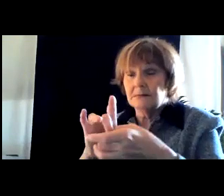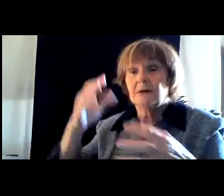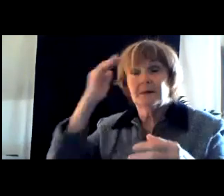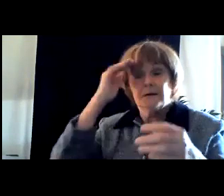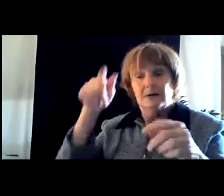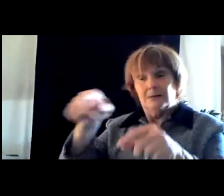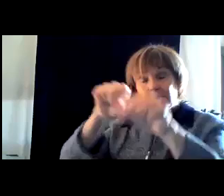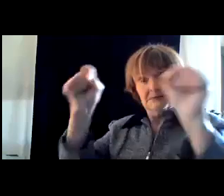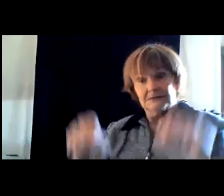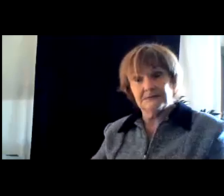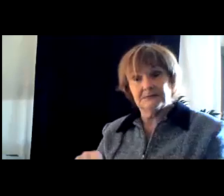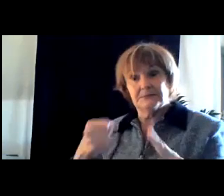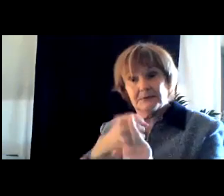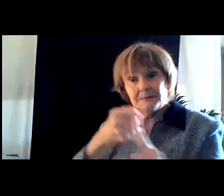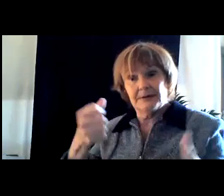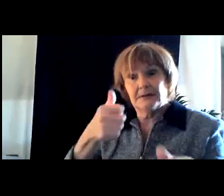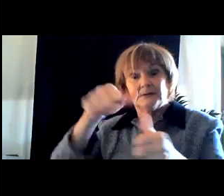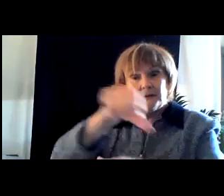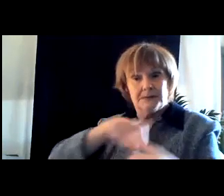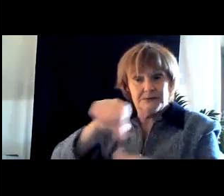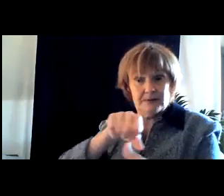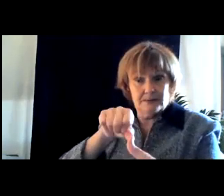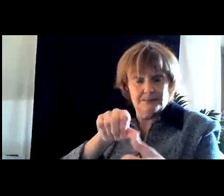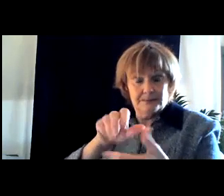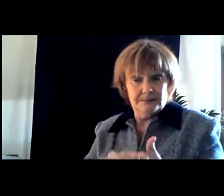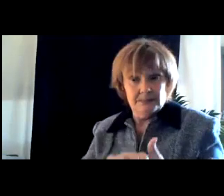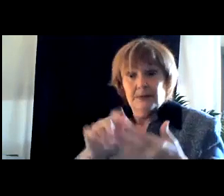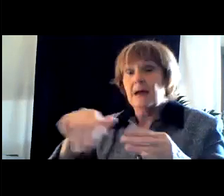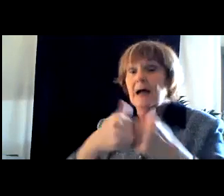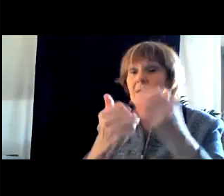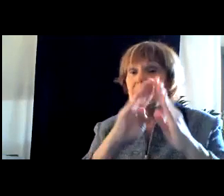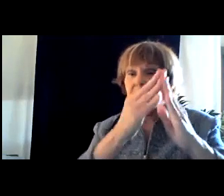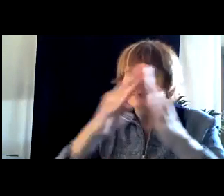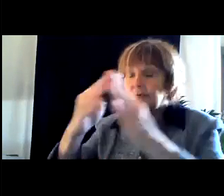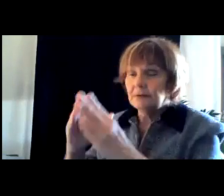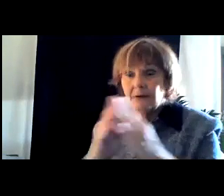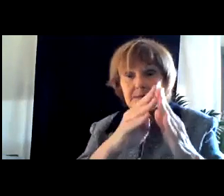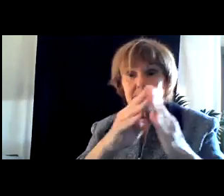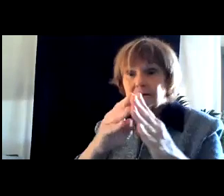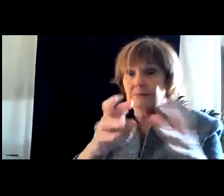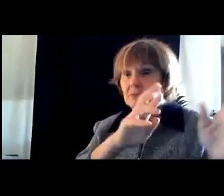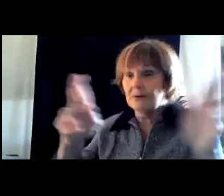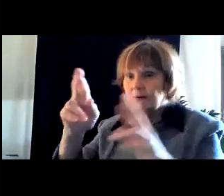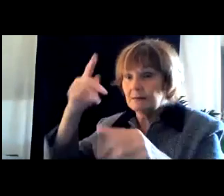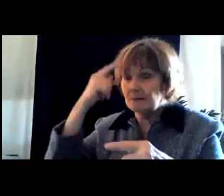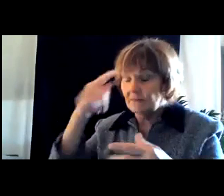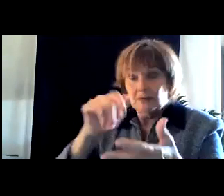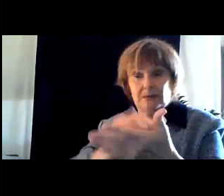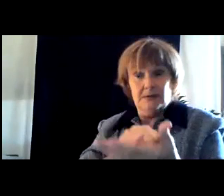and impede someone's or a community's capacity to prepare for, respond to, and recover from disasters. So we wanna make sure